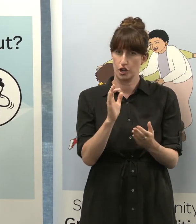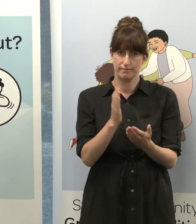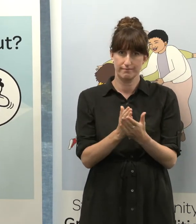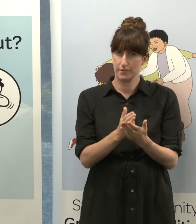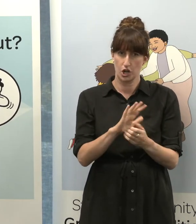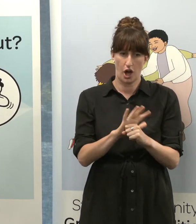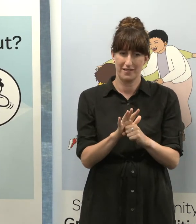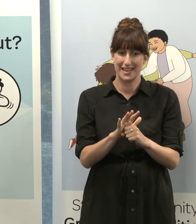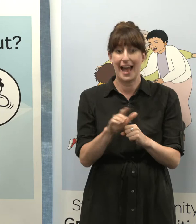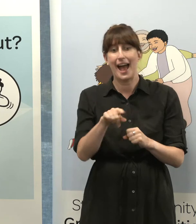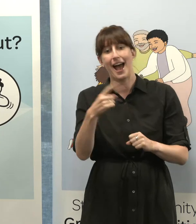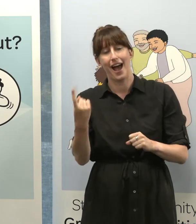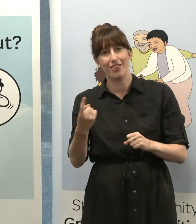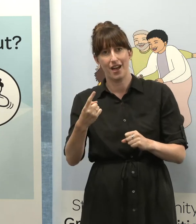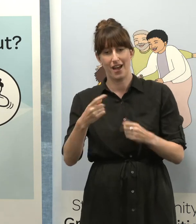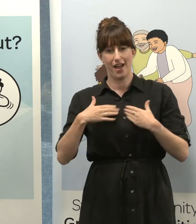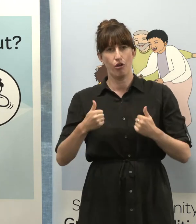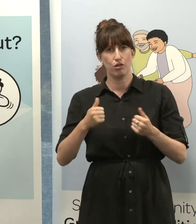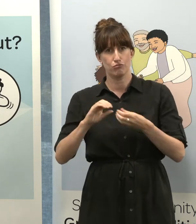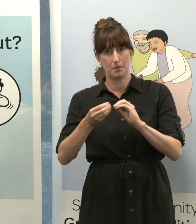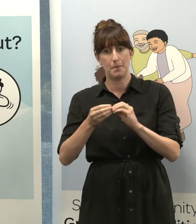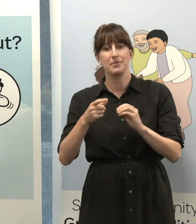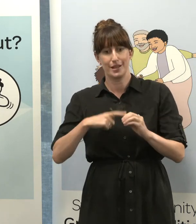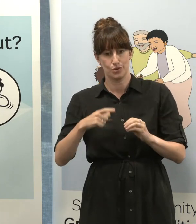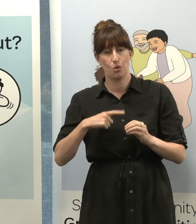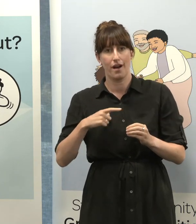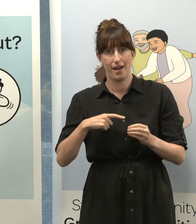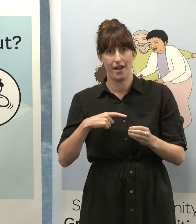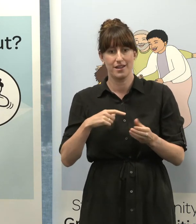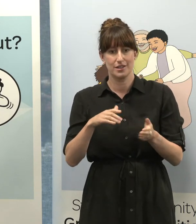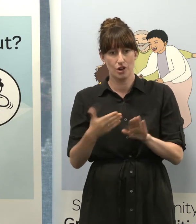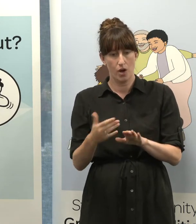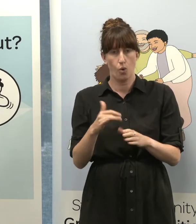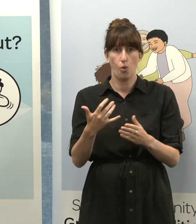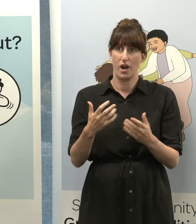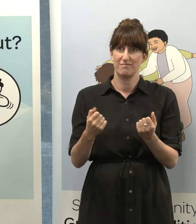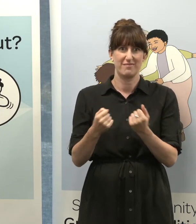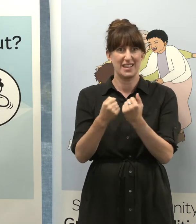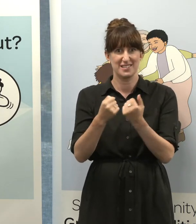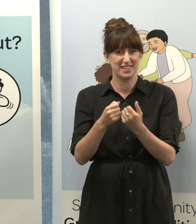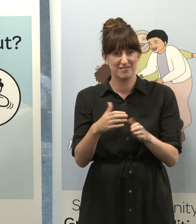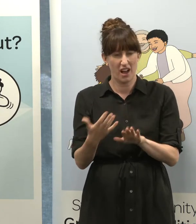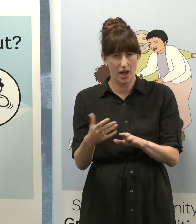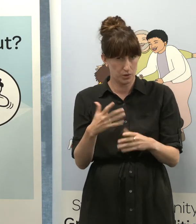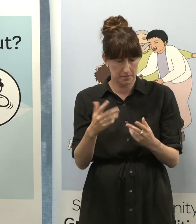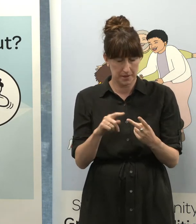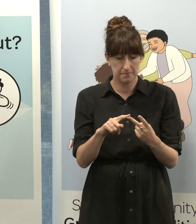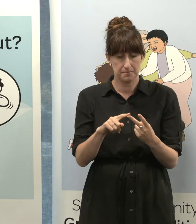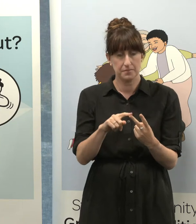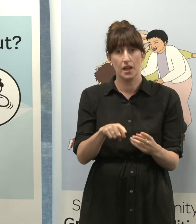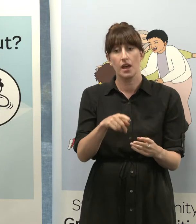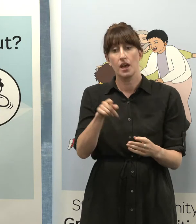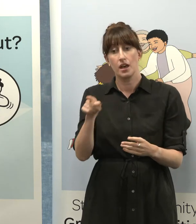to have COVID-19 when they die, but there cause of death was clearly not COVID-19 so they died of another cause.